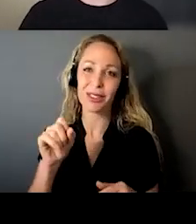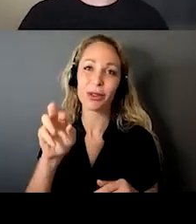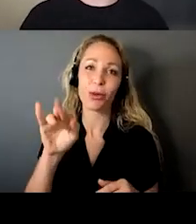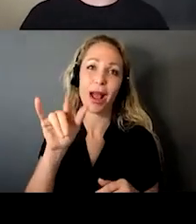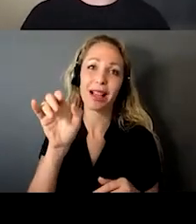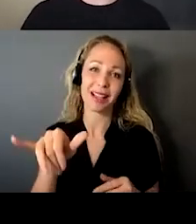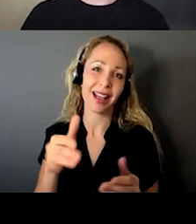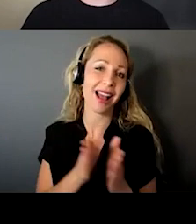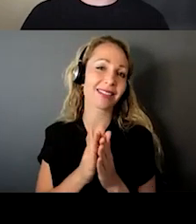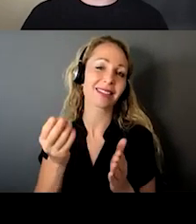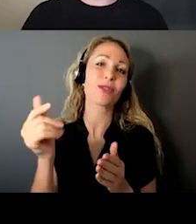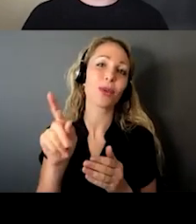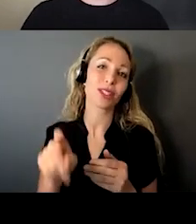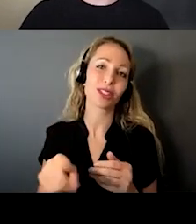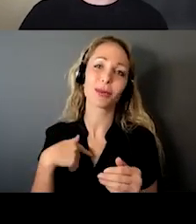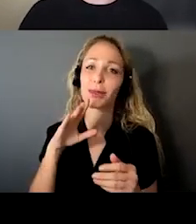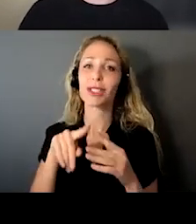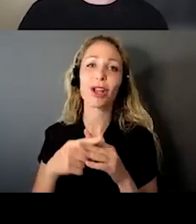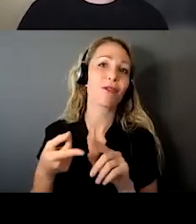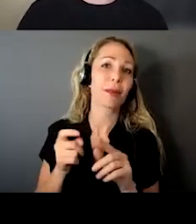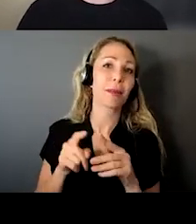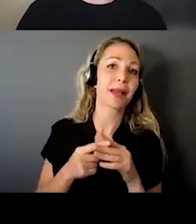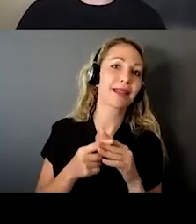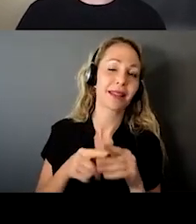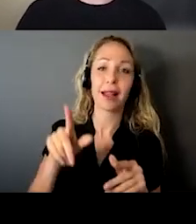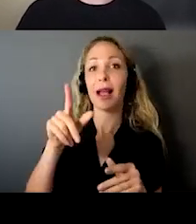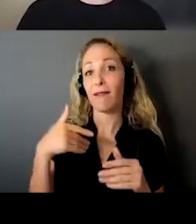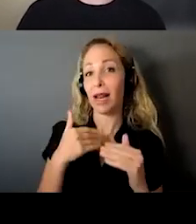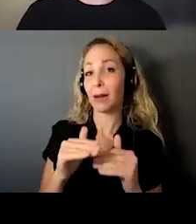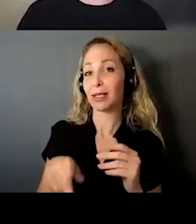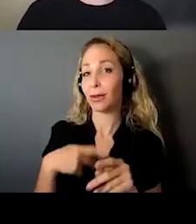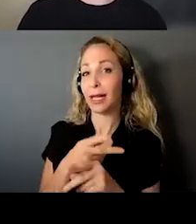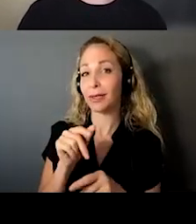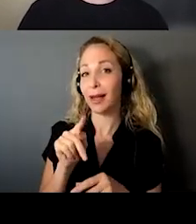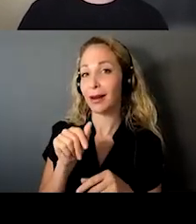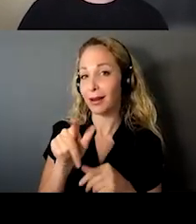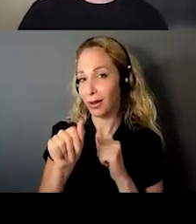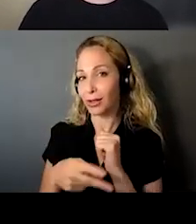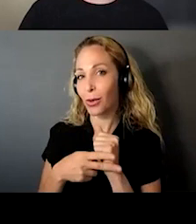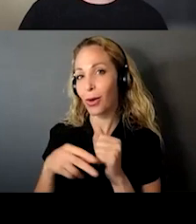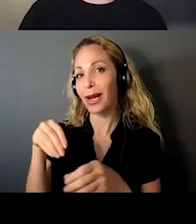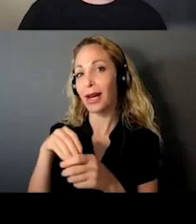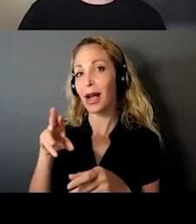ARE THERE LIMITS TO TYSON DATA IN A CUSTOM OBJECT.